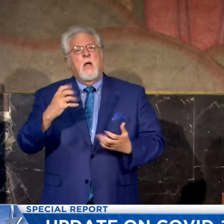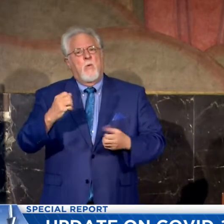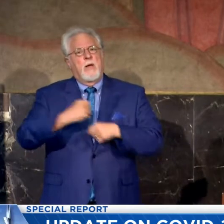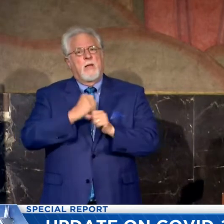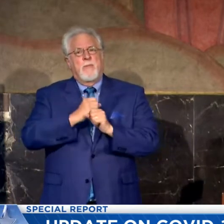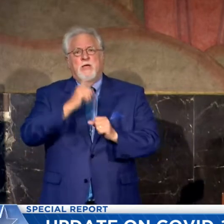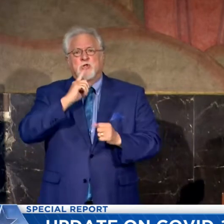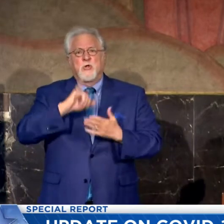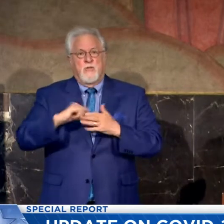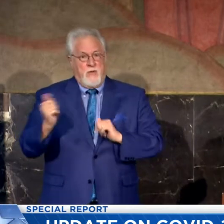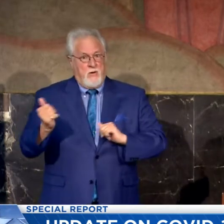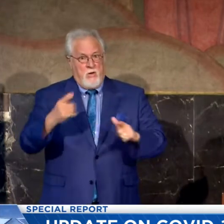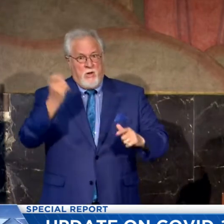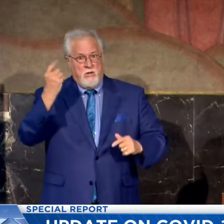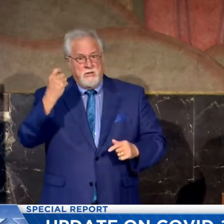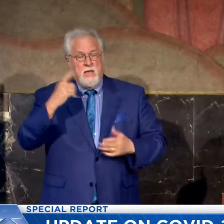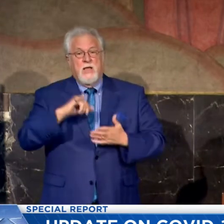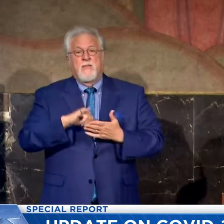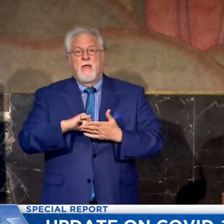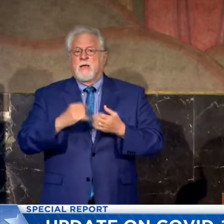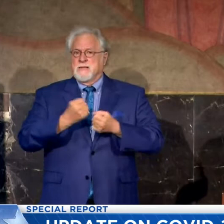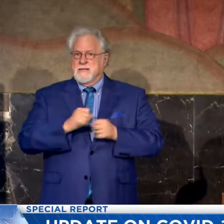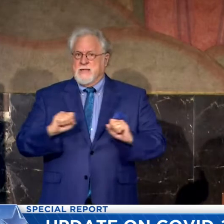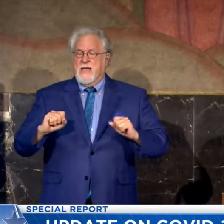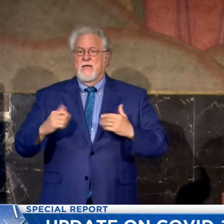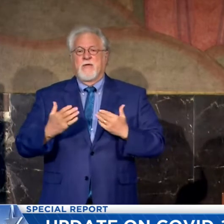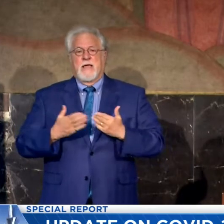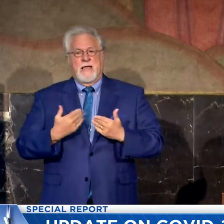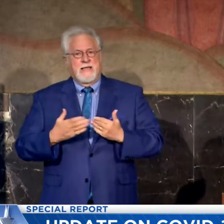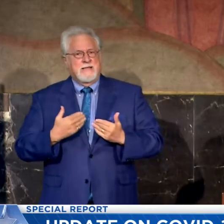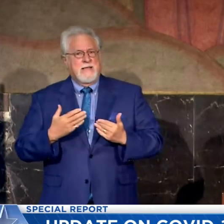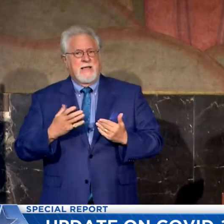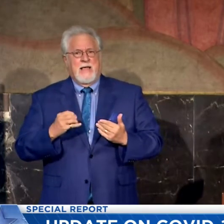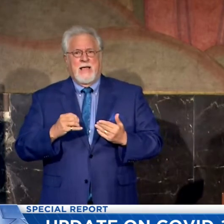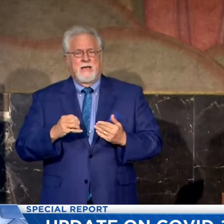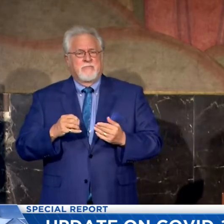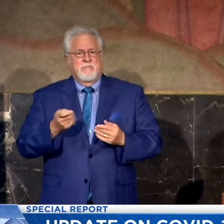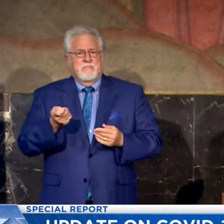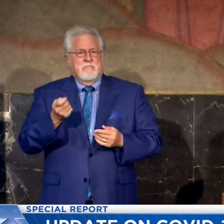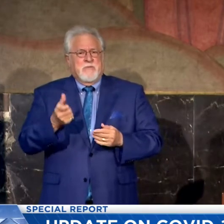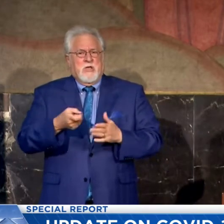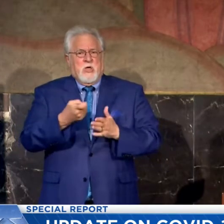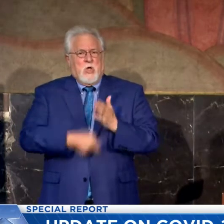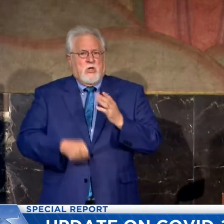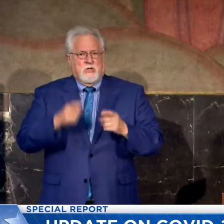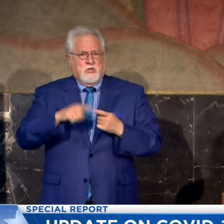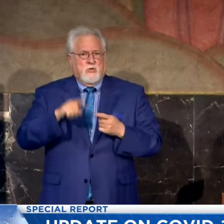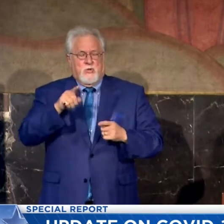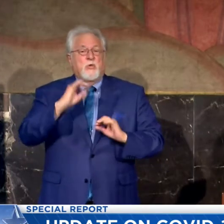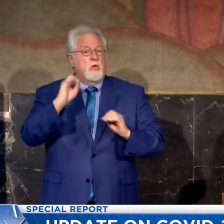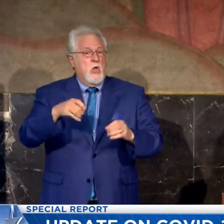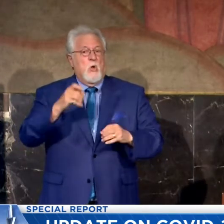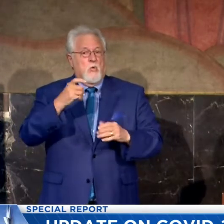TESTS SHORT OF THAT GOAL WITH NINE DAYS TO GO. I WANT TO MAKE SURE THAT